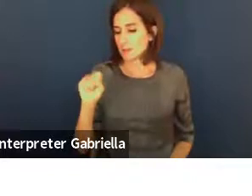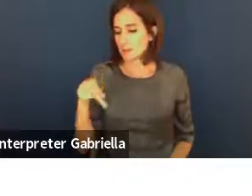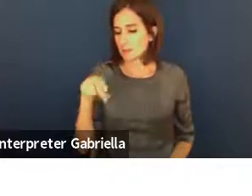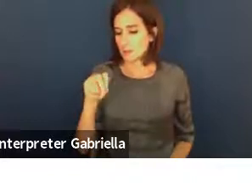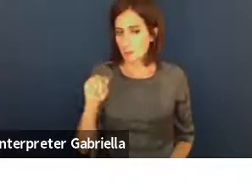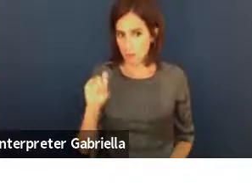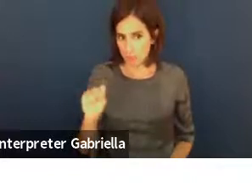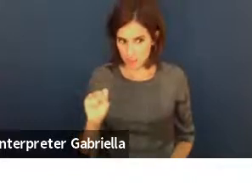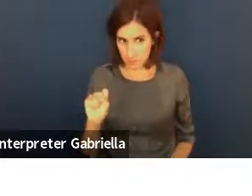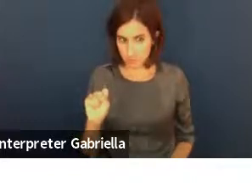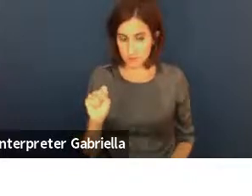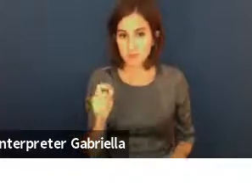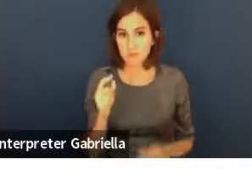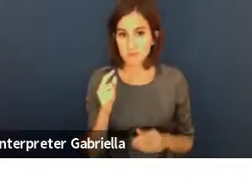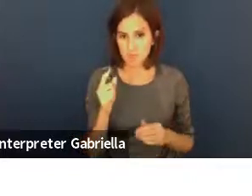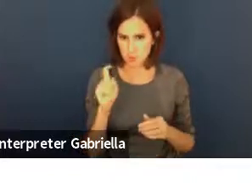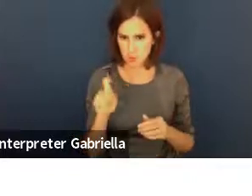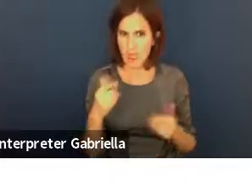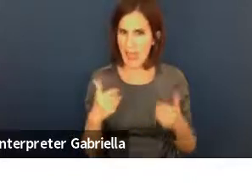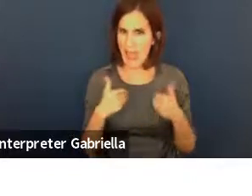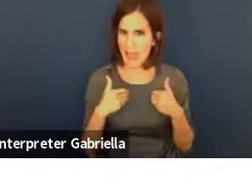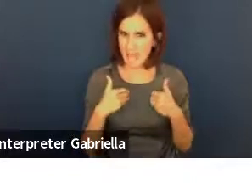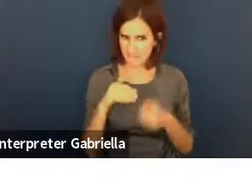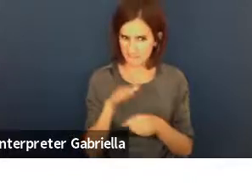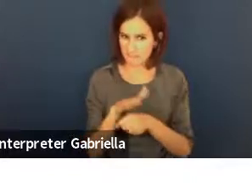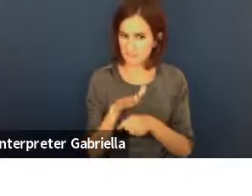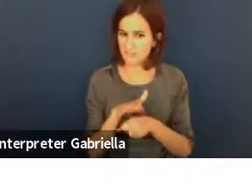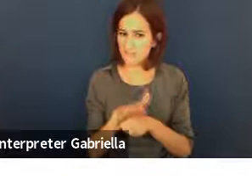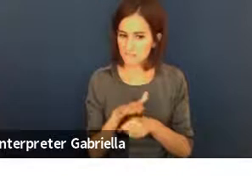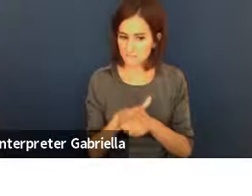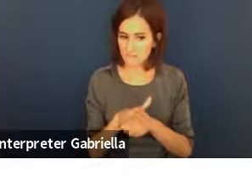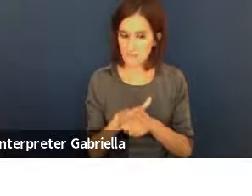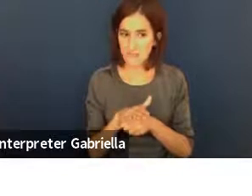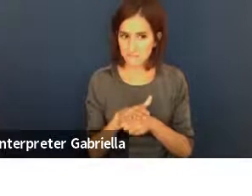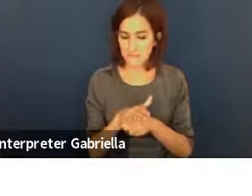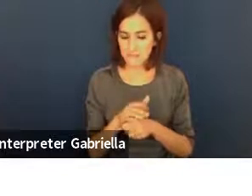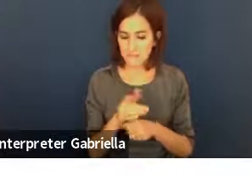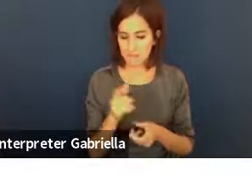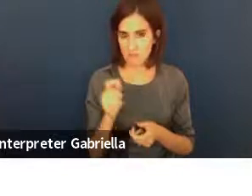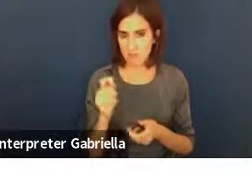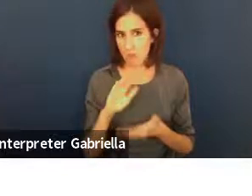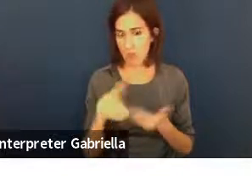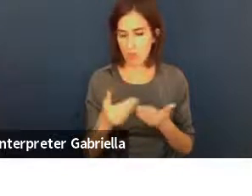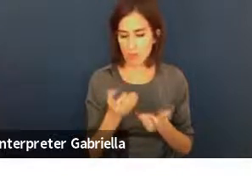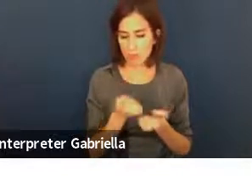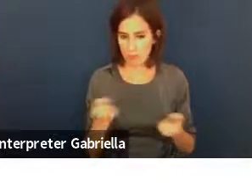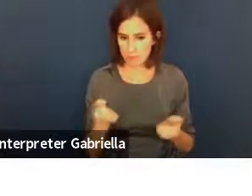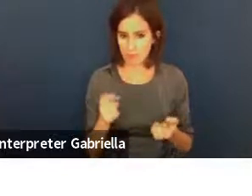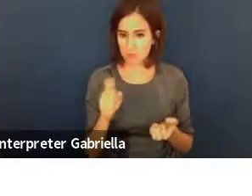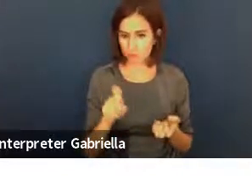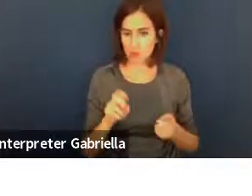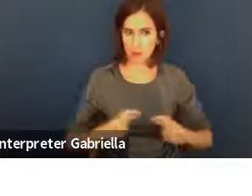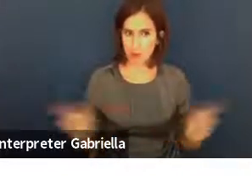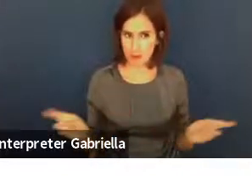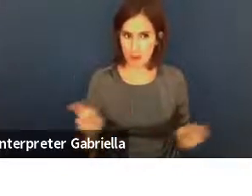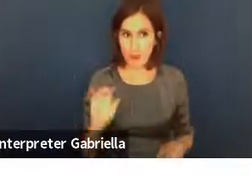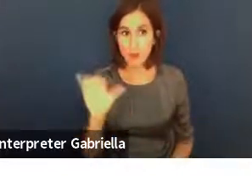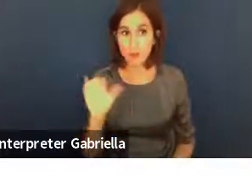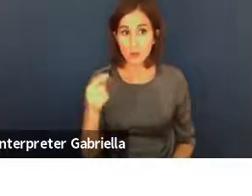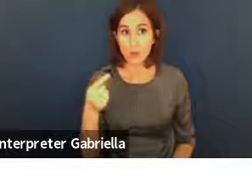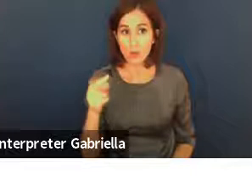Linda Kobashigawa: To the contrary, so we should have all of these materials are all of this equipment in as well as the graphing calculators and students can request those now.